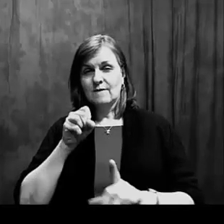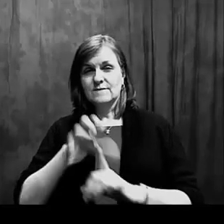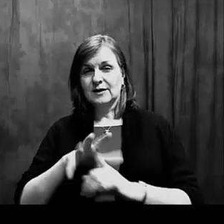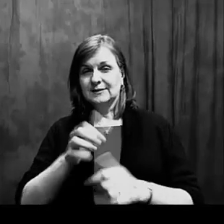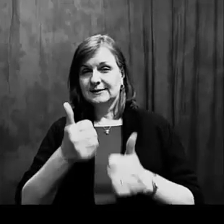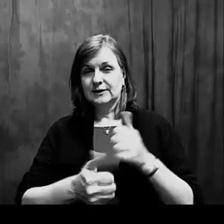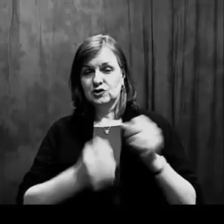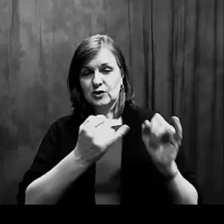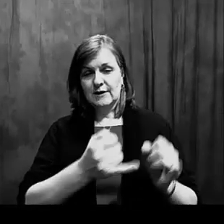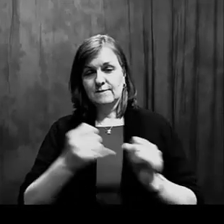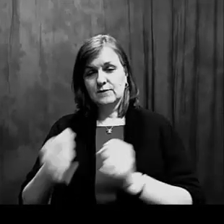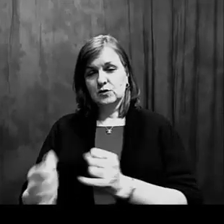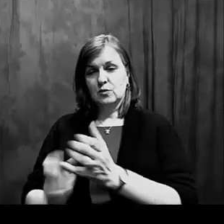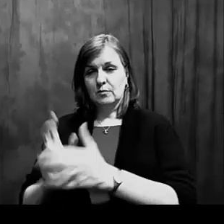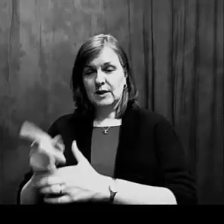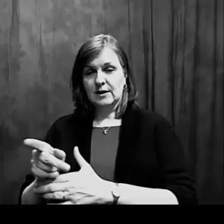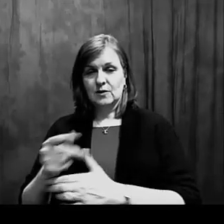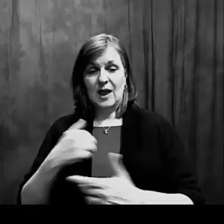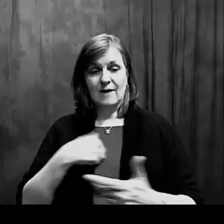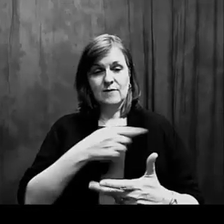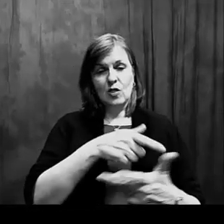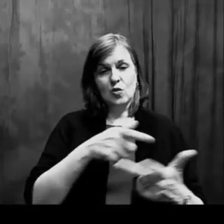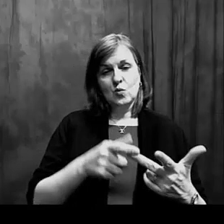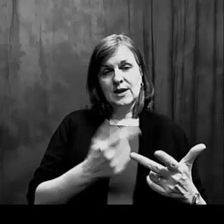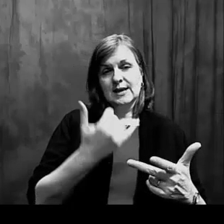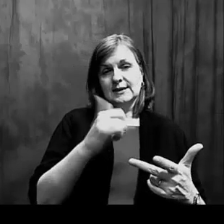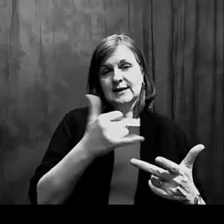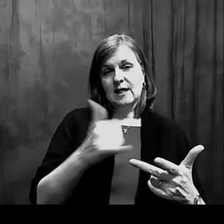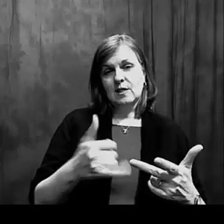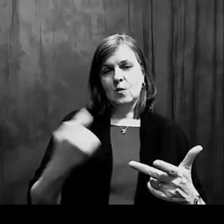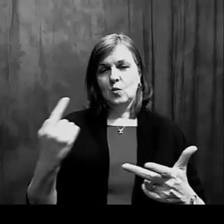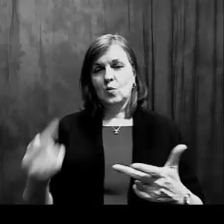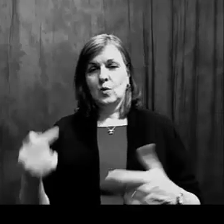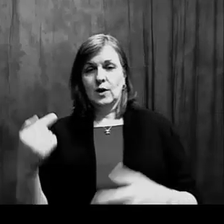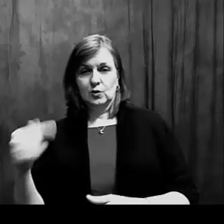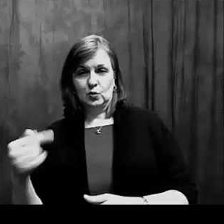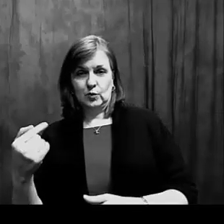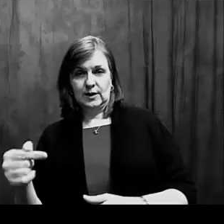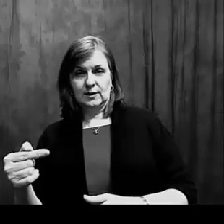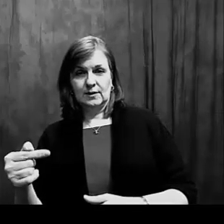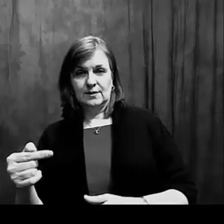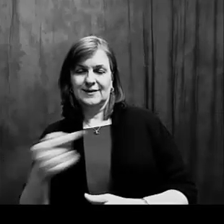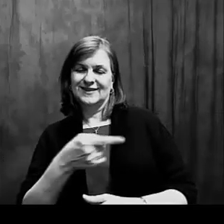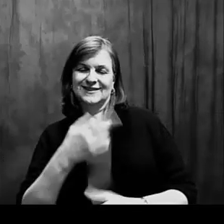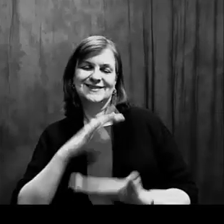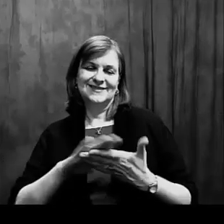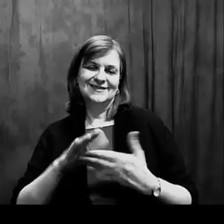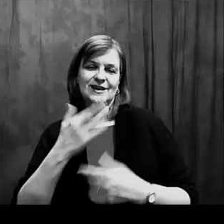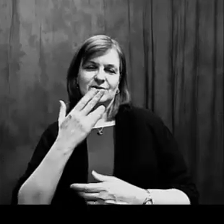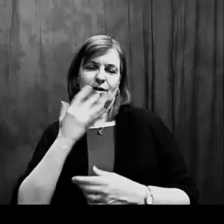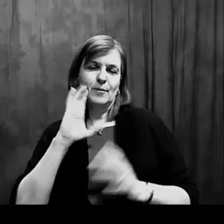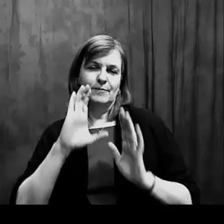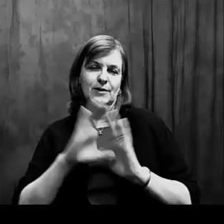green -- right! so you are getting three yellow and one green